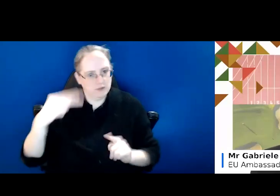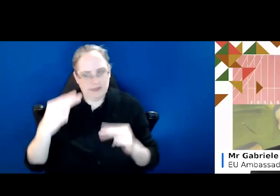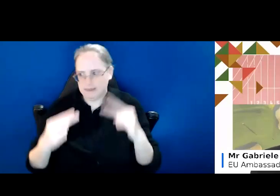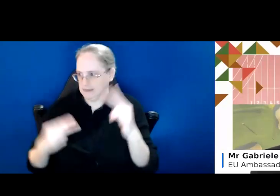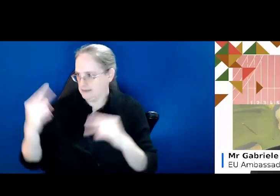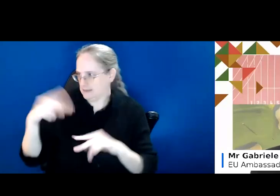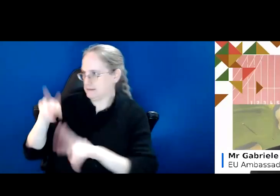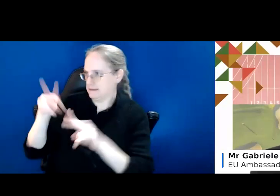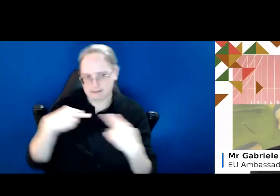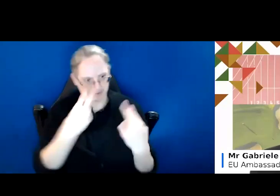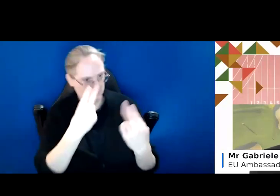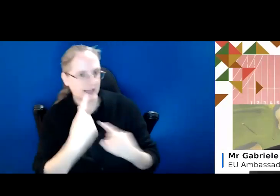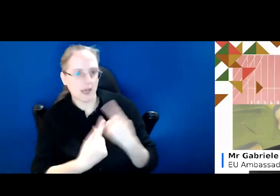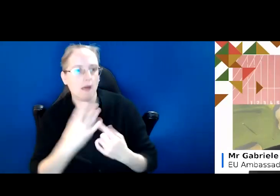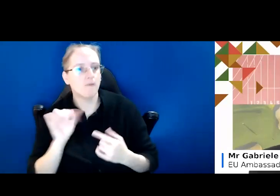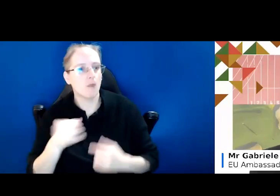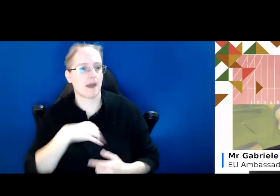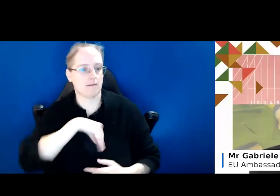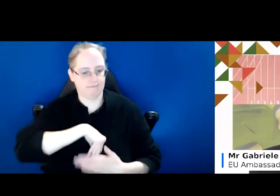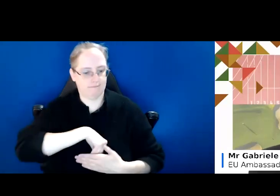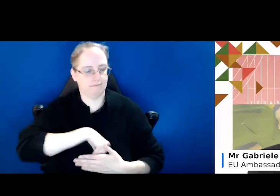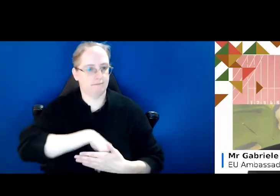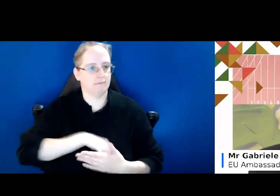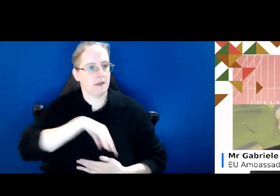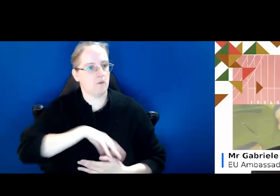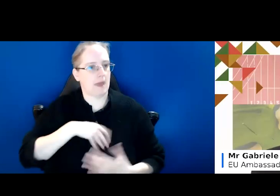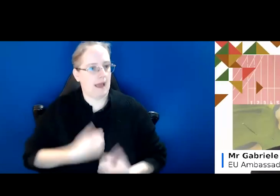and further individuals living with a disability